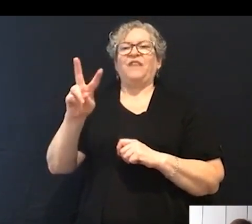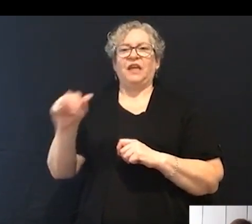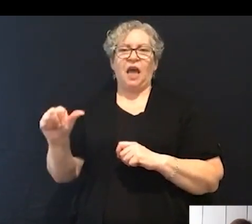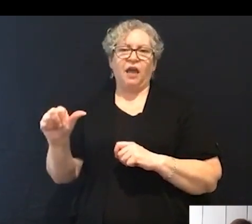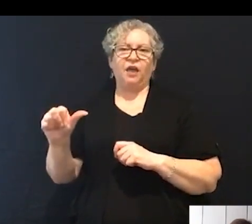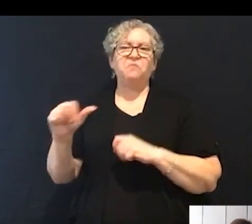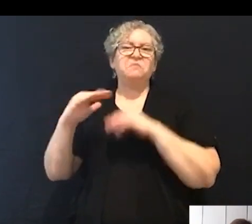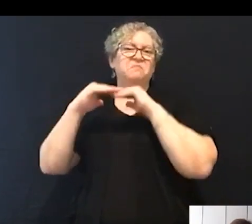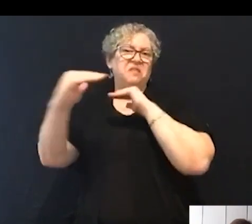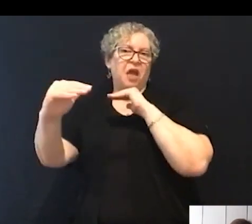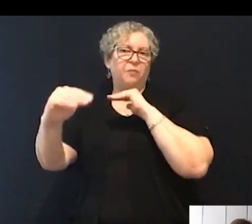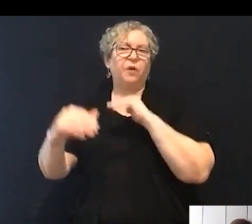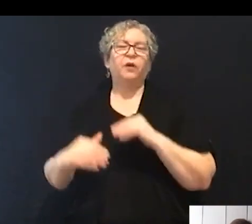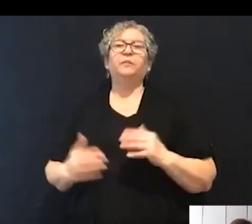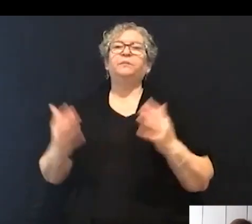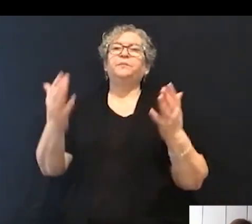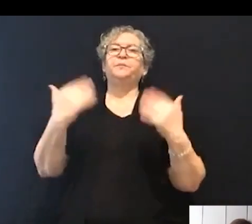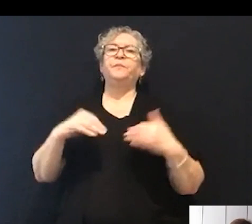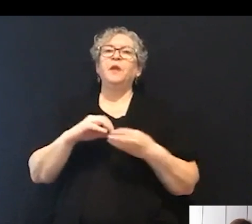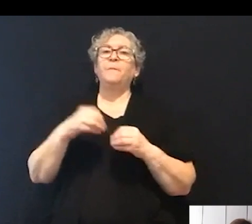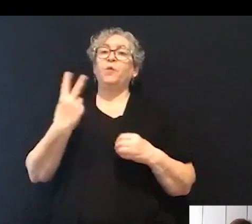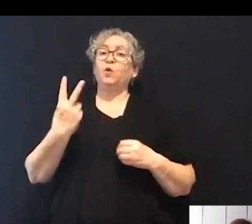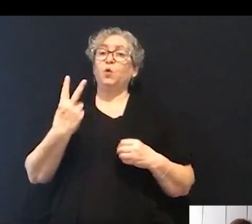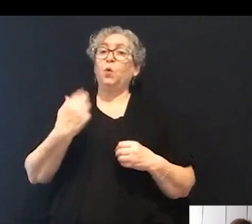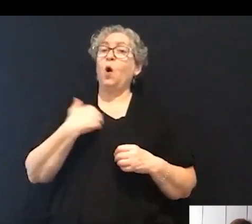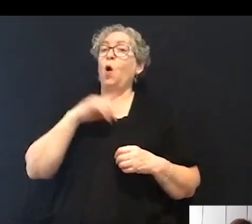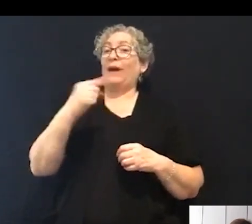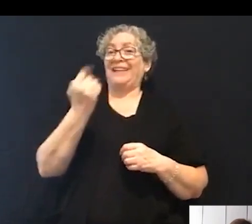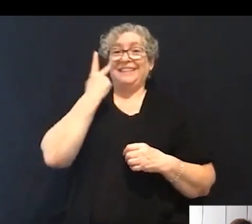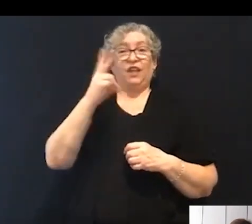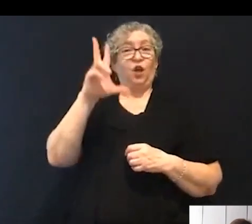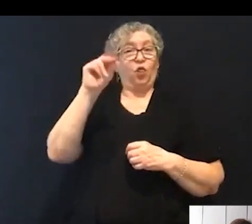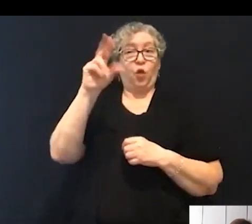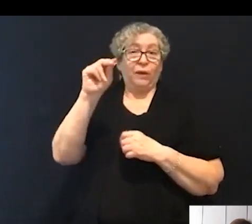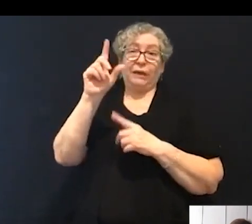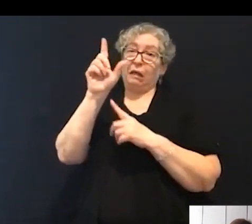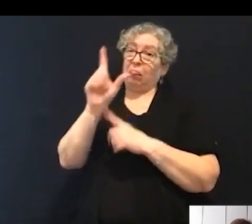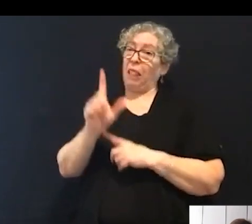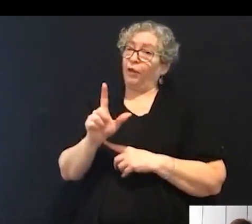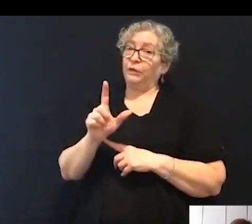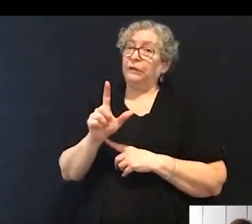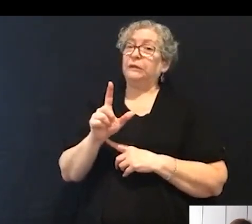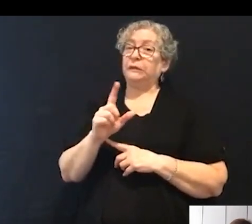Had in the treatment eye only 30 letters. Visual acuity is quite progressed.